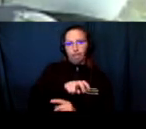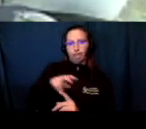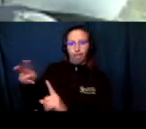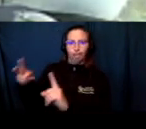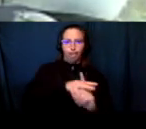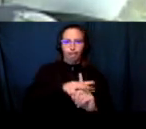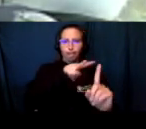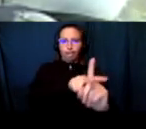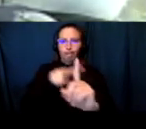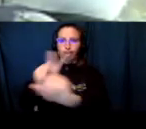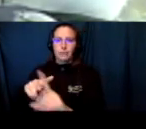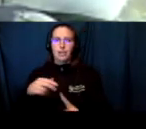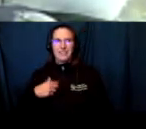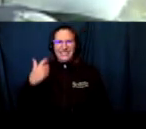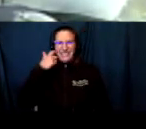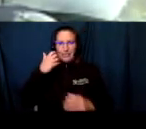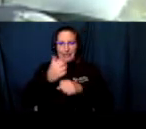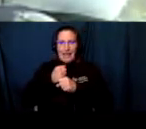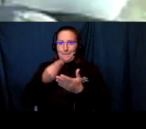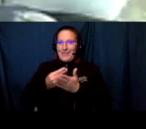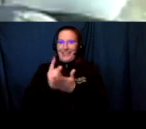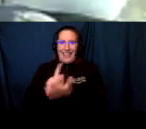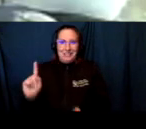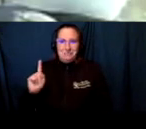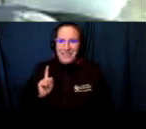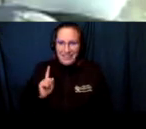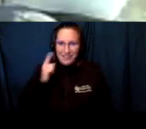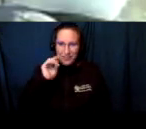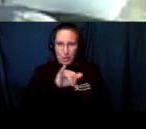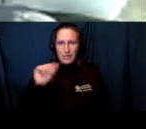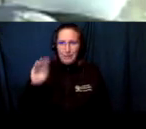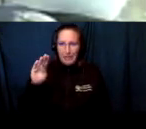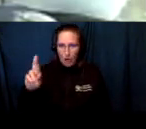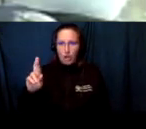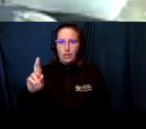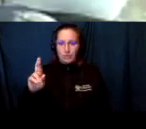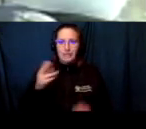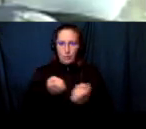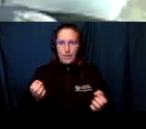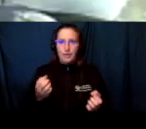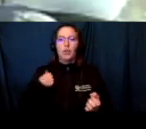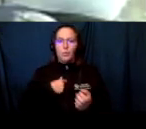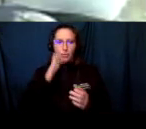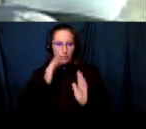that funding last week and we'll be working on identifying the sites that we'll be working with